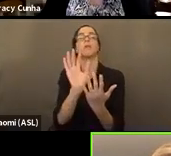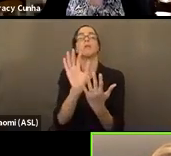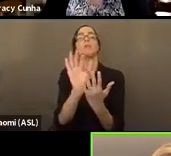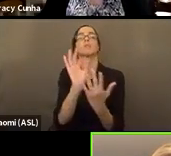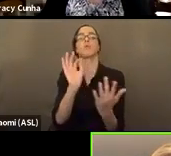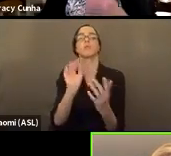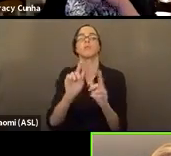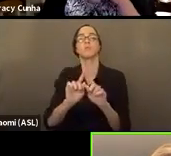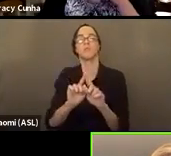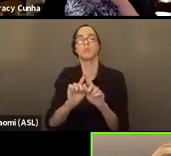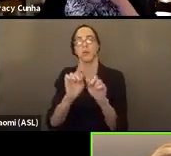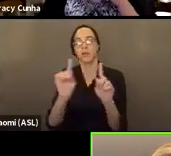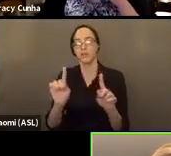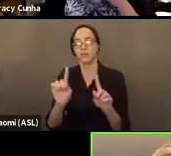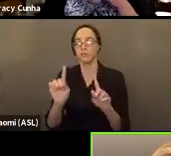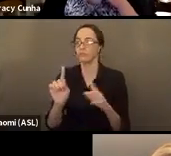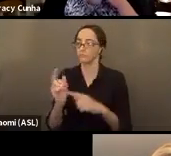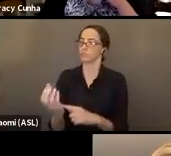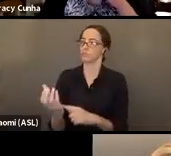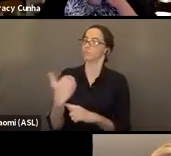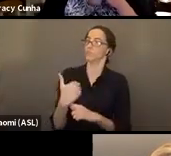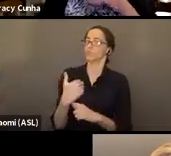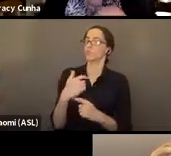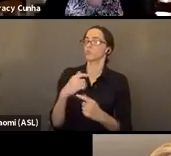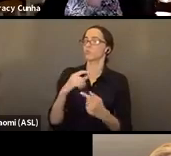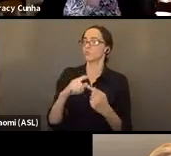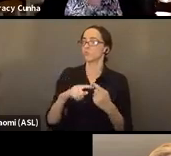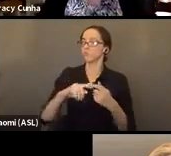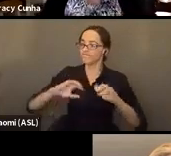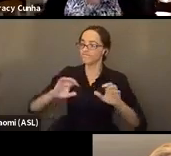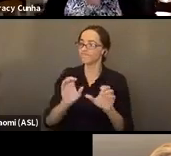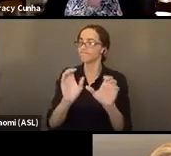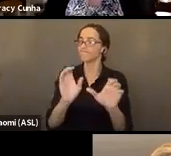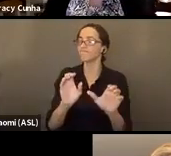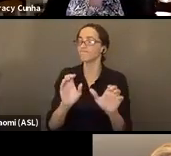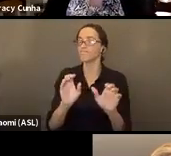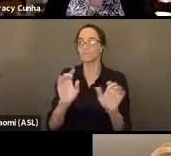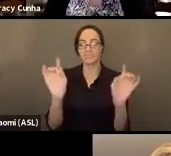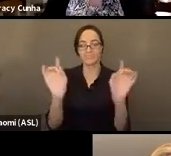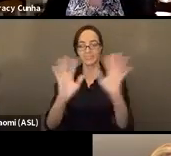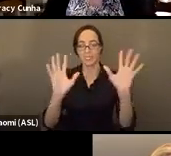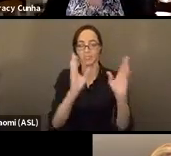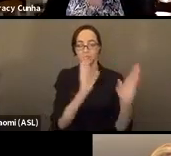yeah and so you know each time we um you know do one of these events it's uh